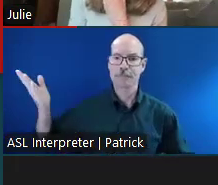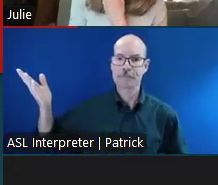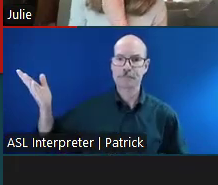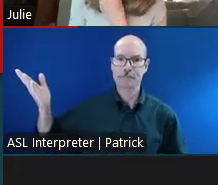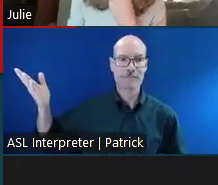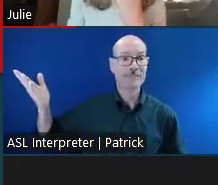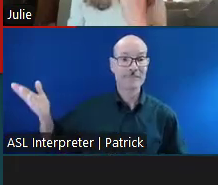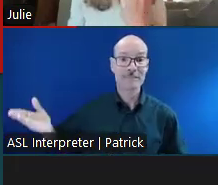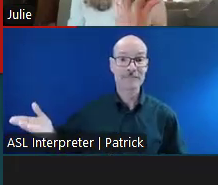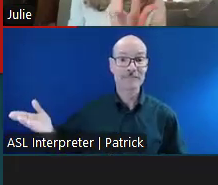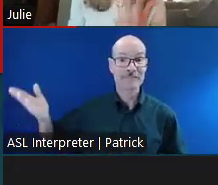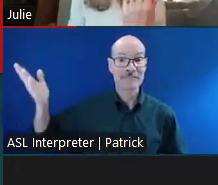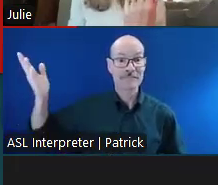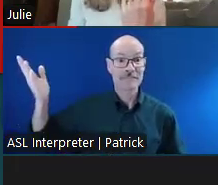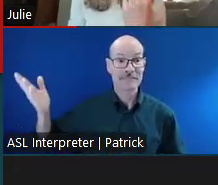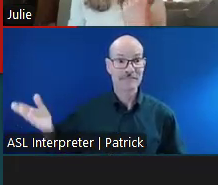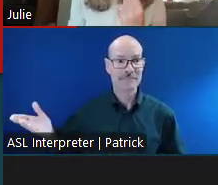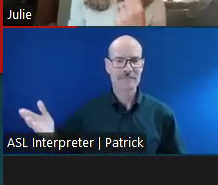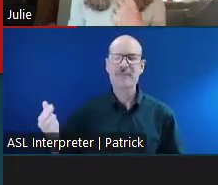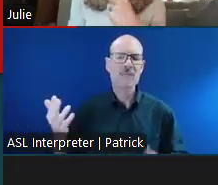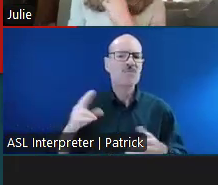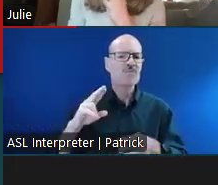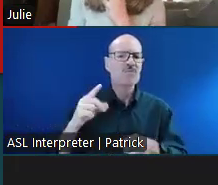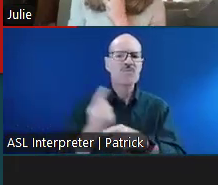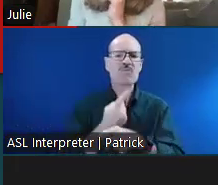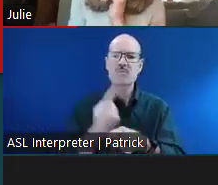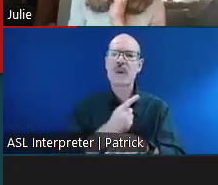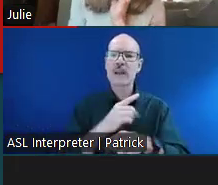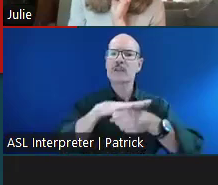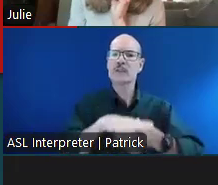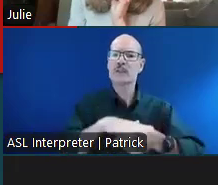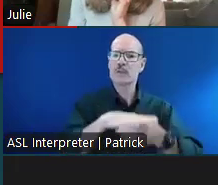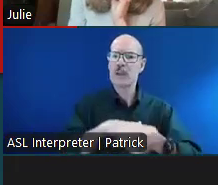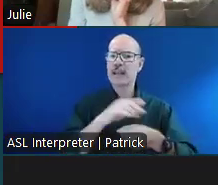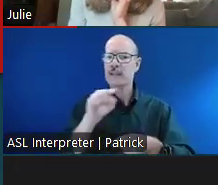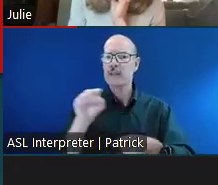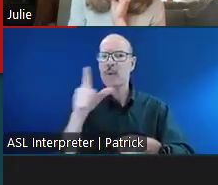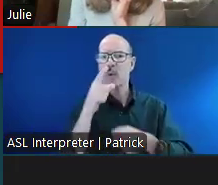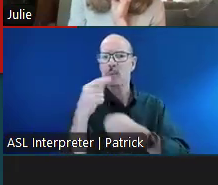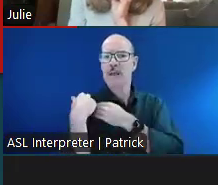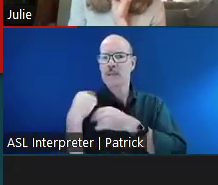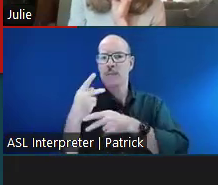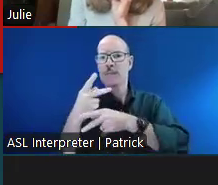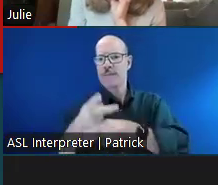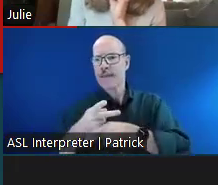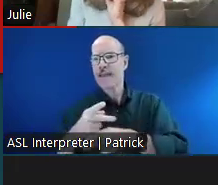Here what you see on this slide are the typical stressors that caregivers have described to me over the many years.